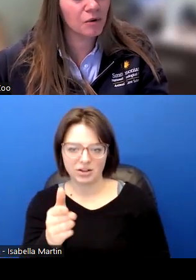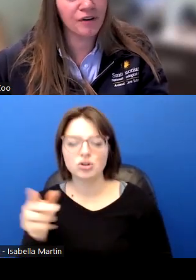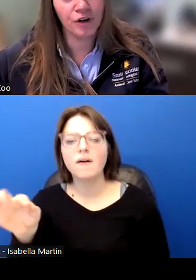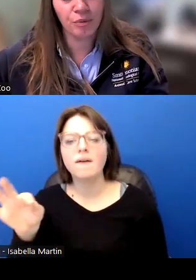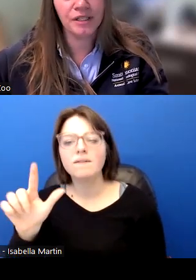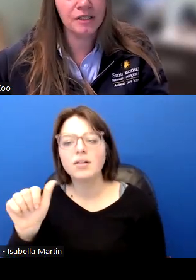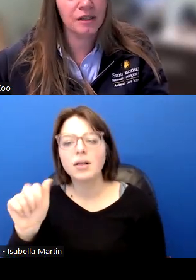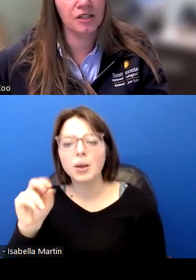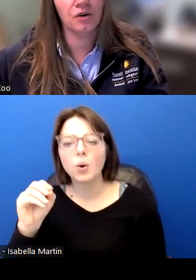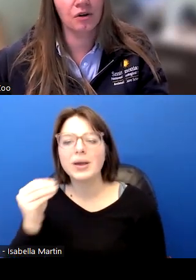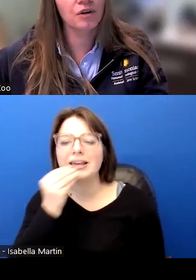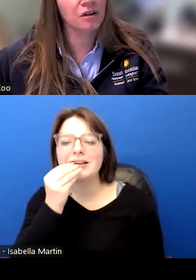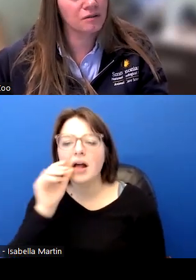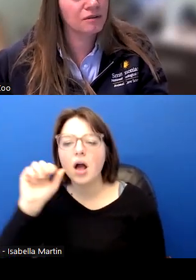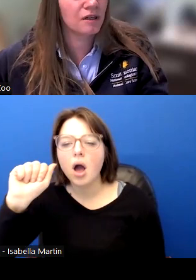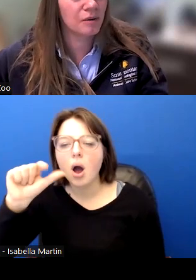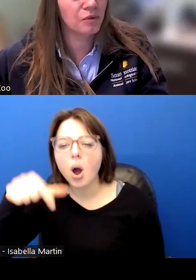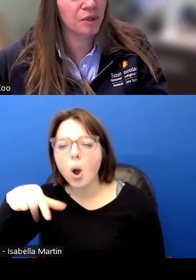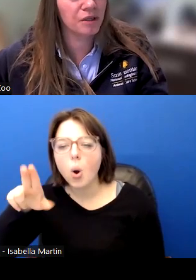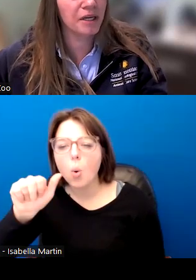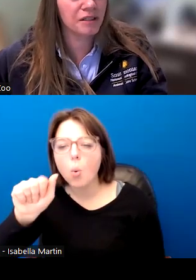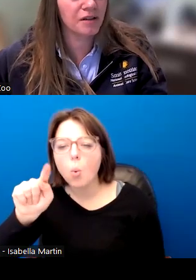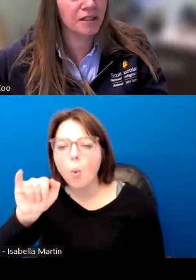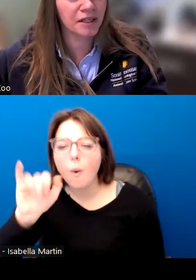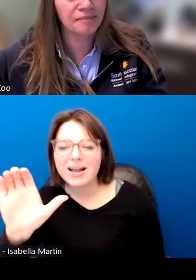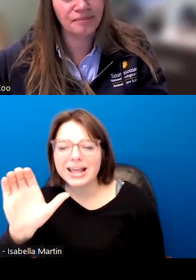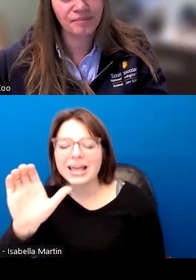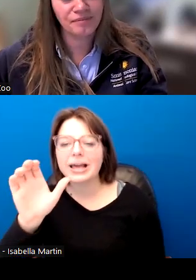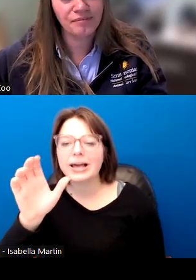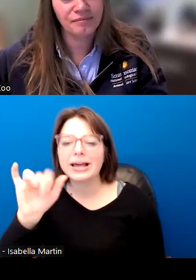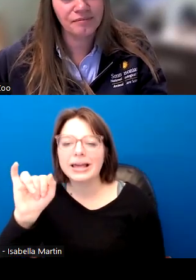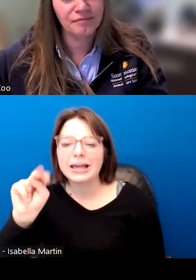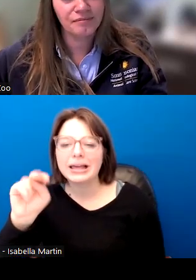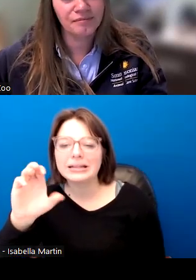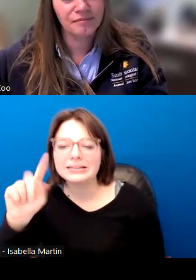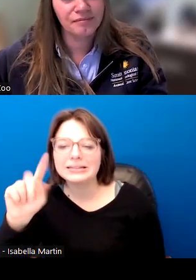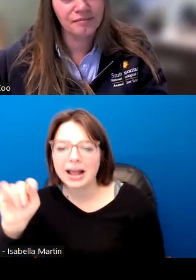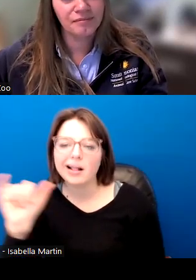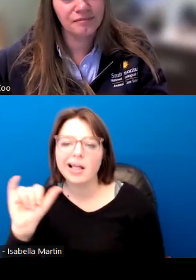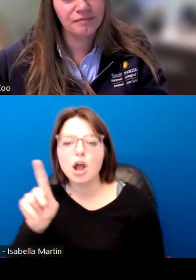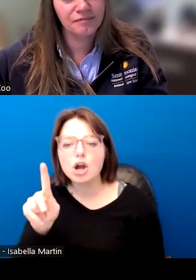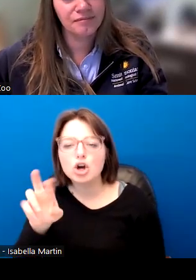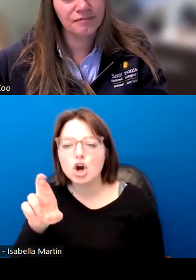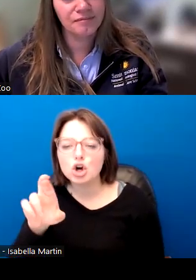or invertebrates and so krill would be the mainstay of that diet. >>Shellie: very cool, all right so